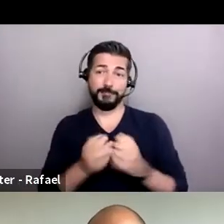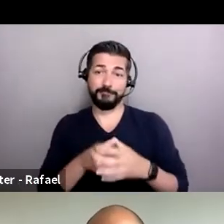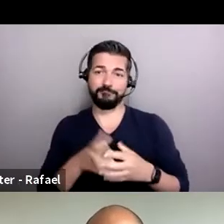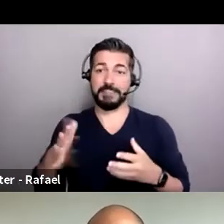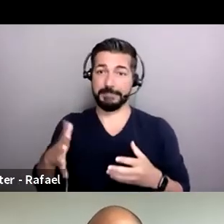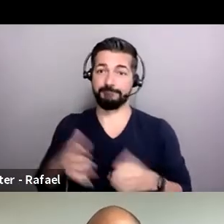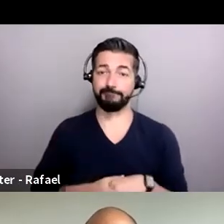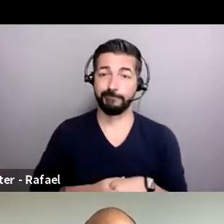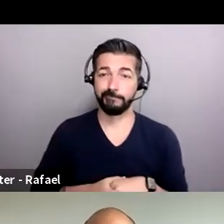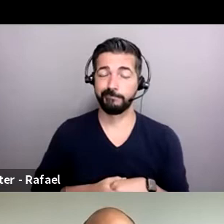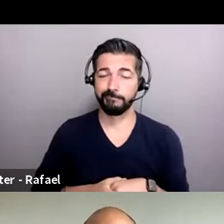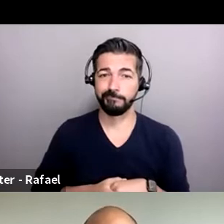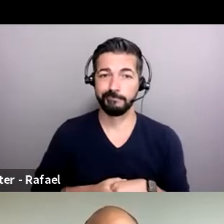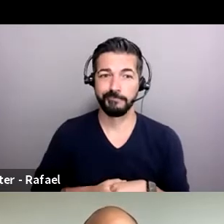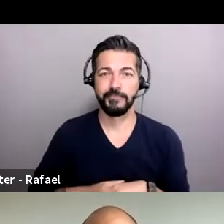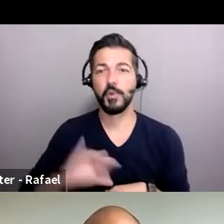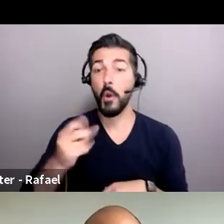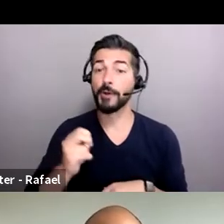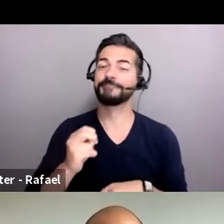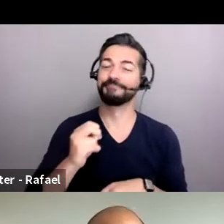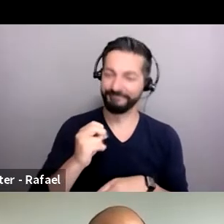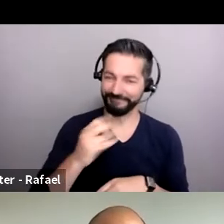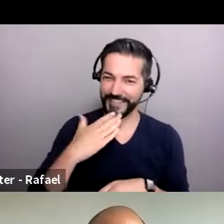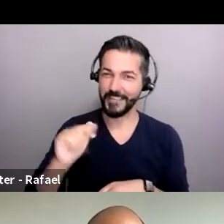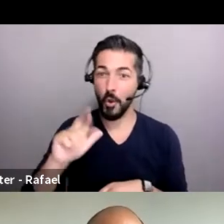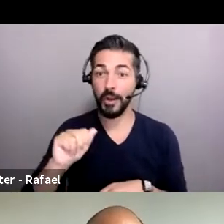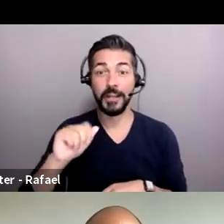Thanks, Laura. Looks like Jordan, you got ping. So why don't you go next?